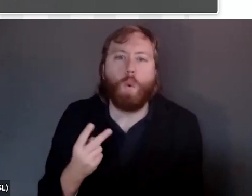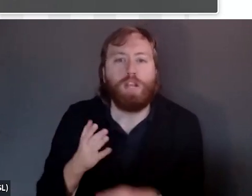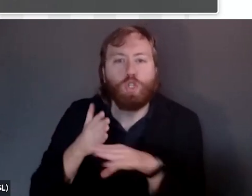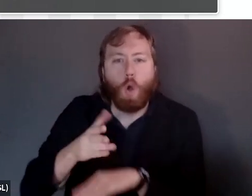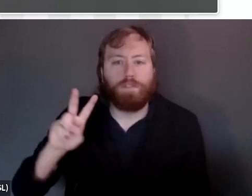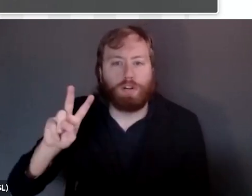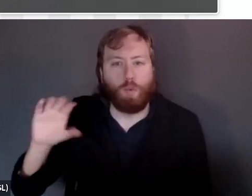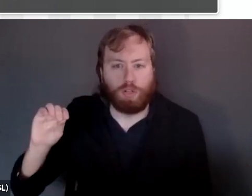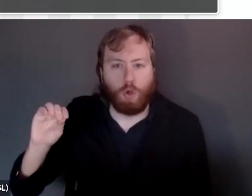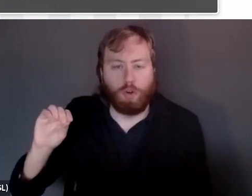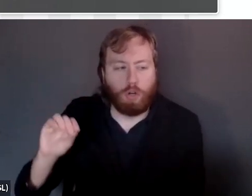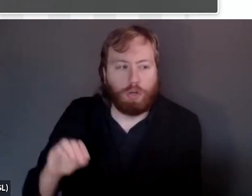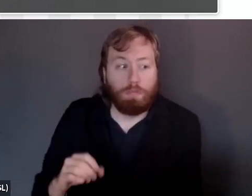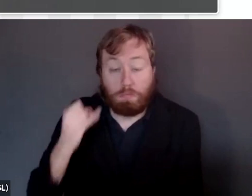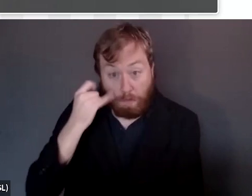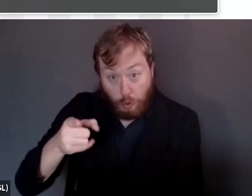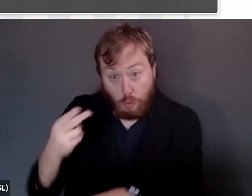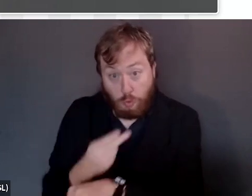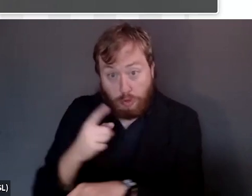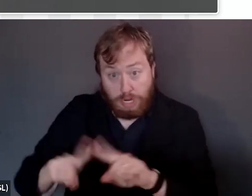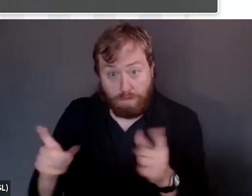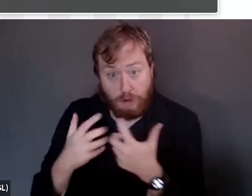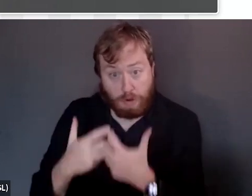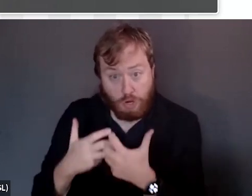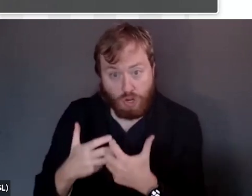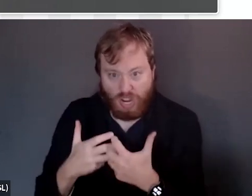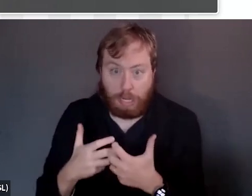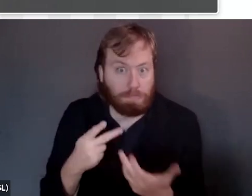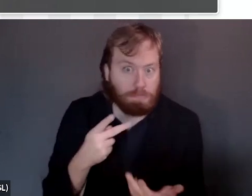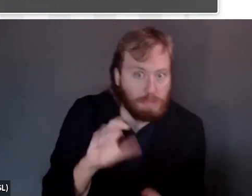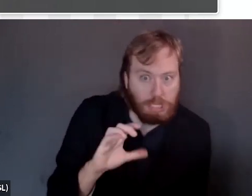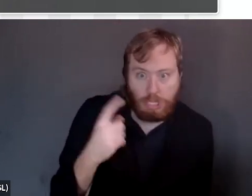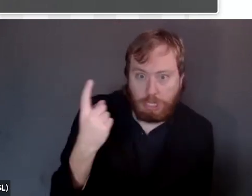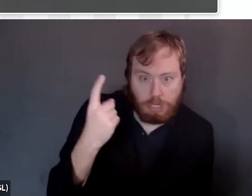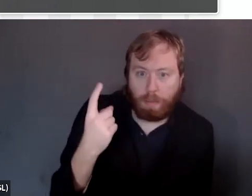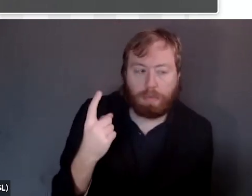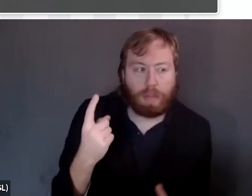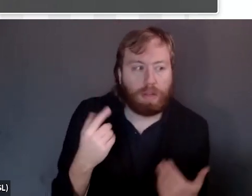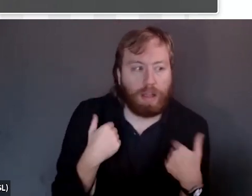but if you're on a different machine or you have a different screen reader, there's a couple of popular ones out there,